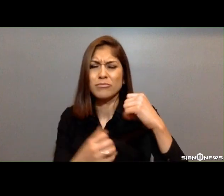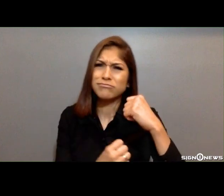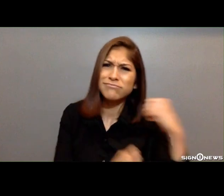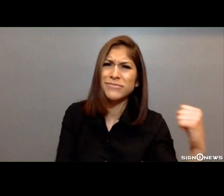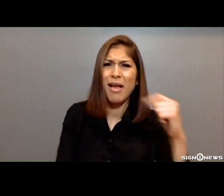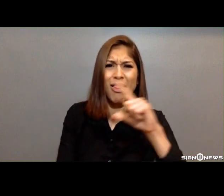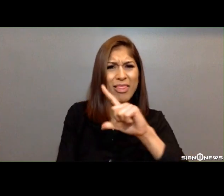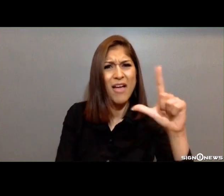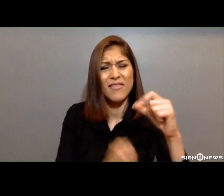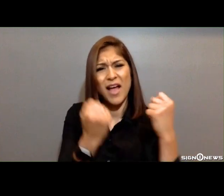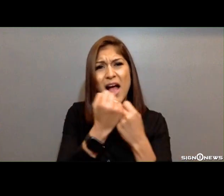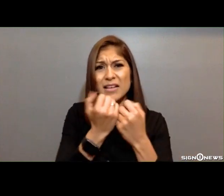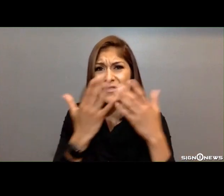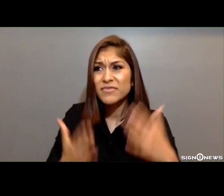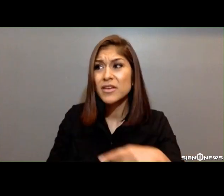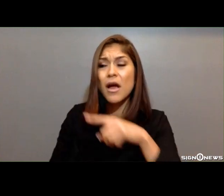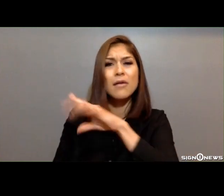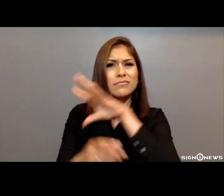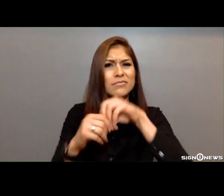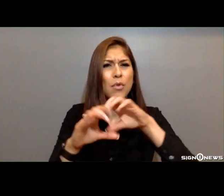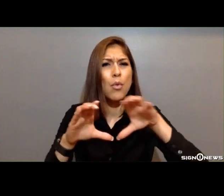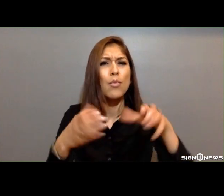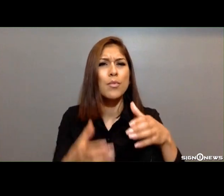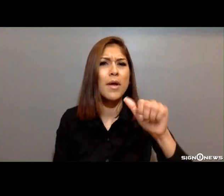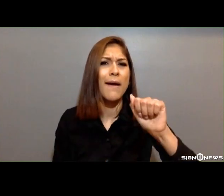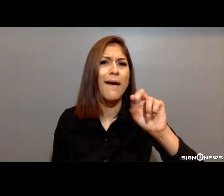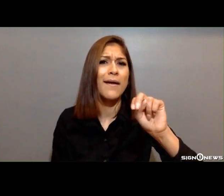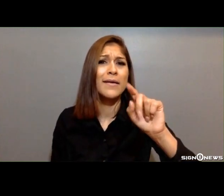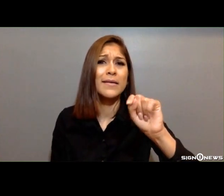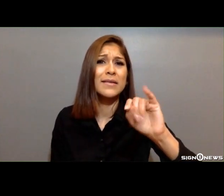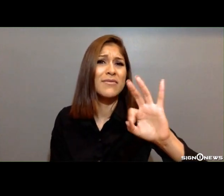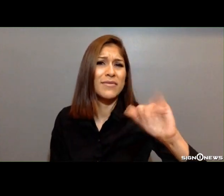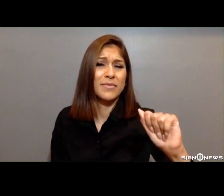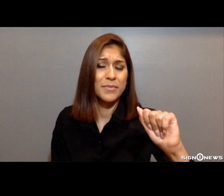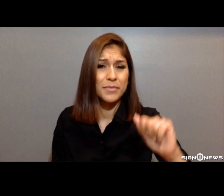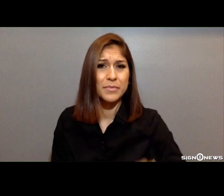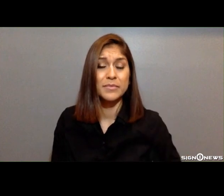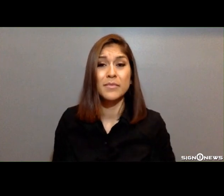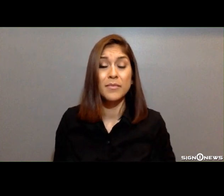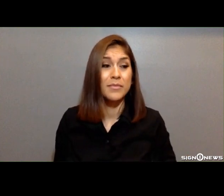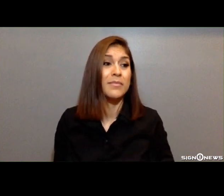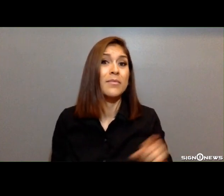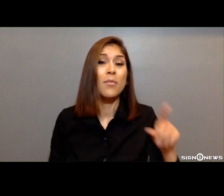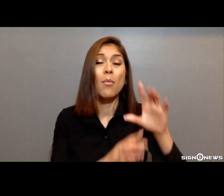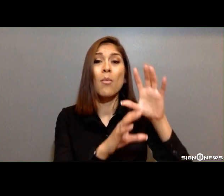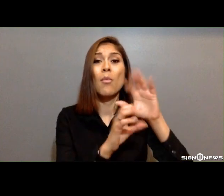of far-left activist group Antifa.